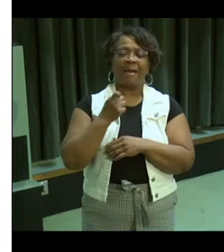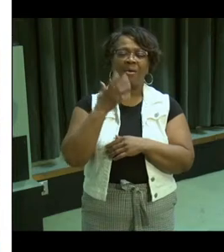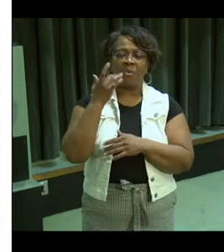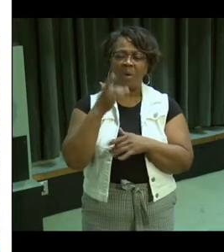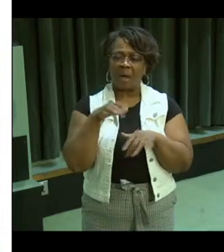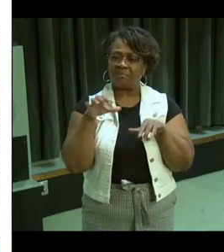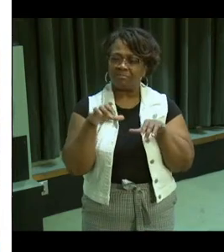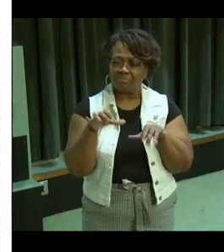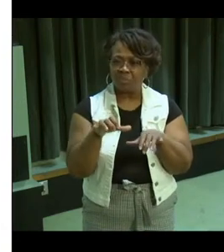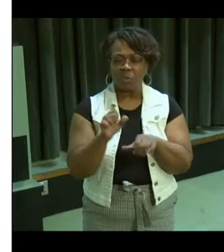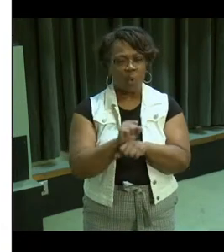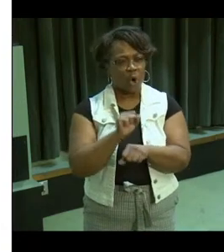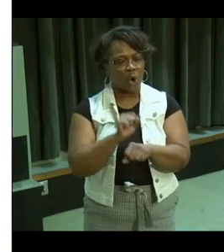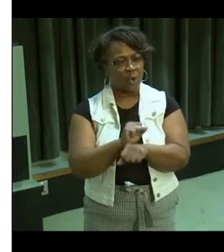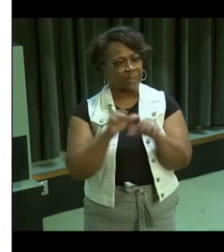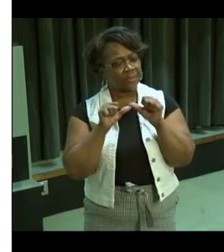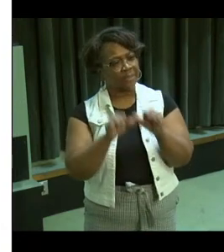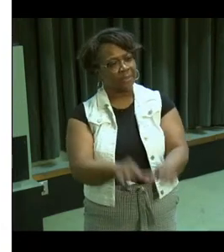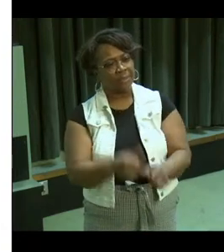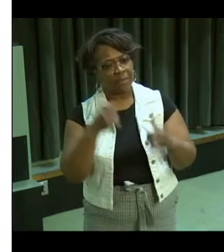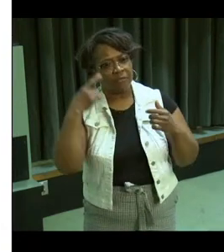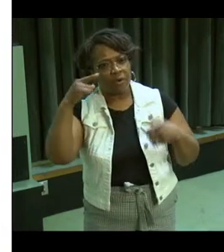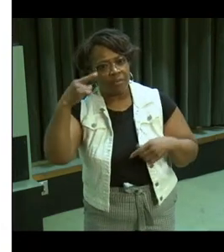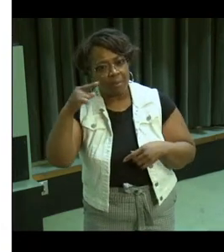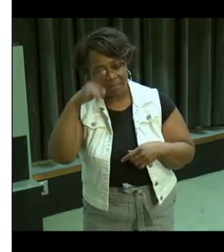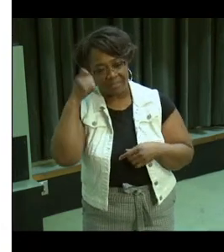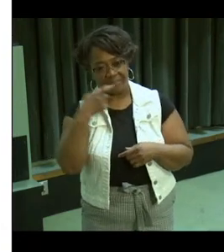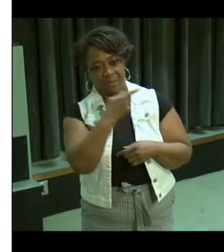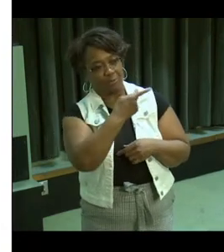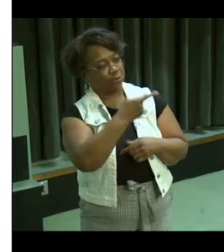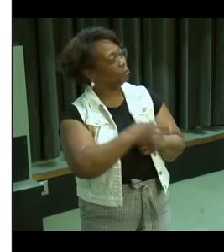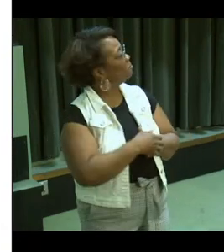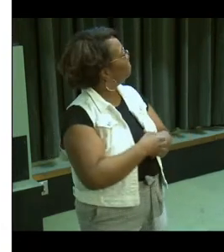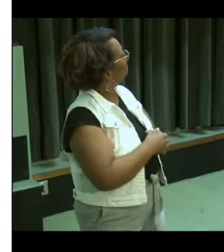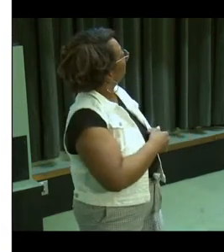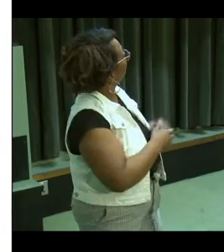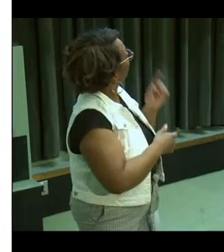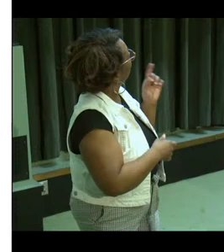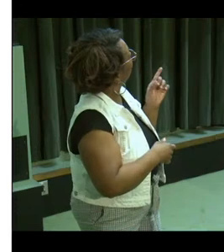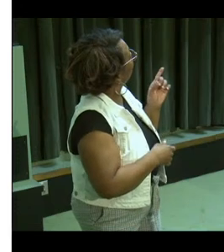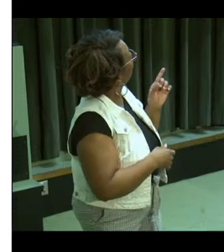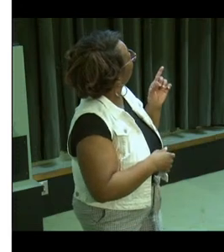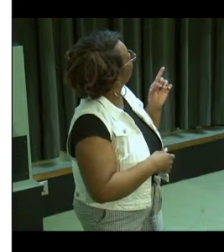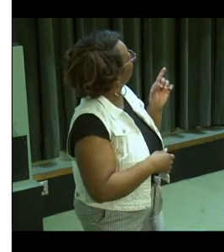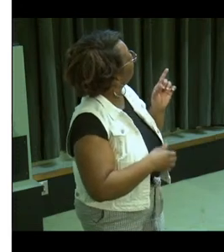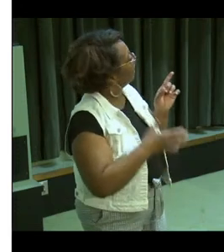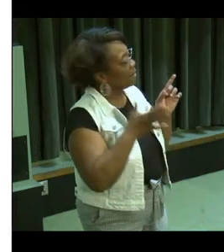all this work and why I continue